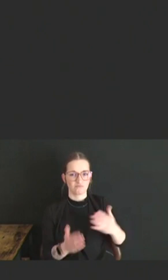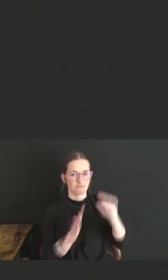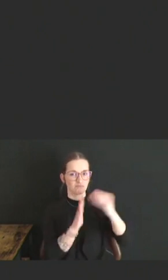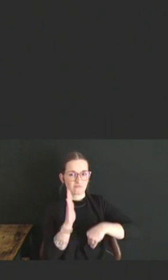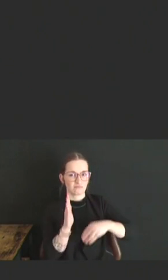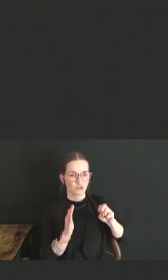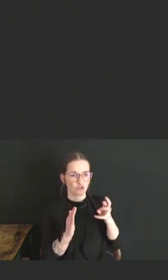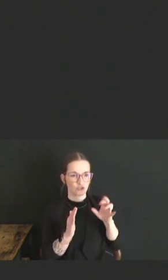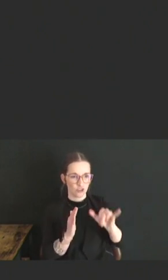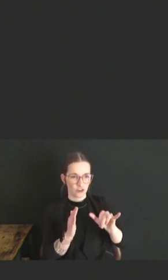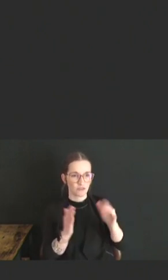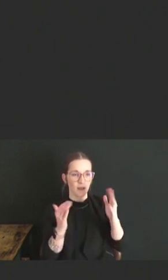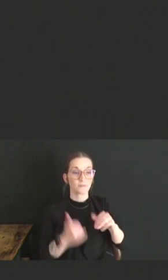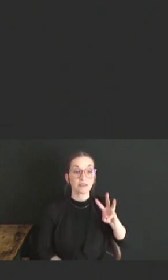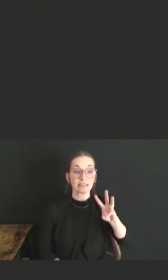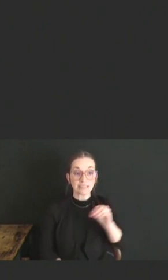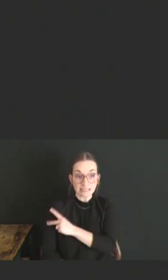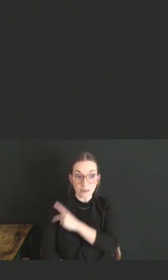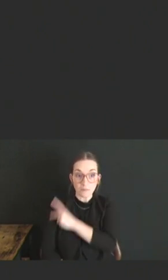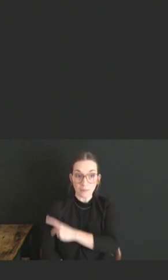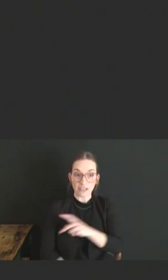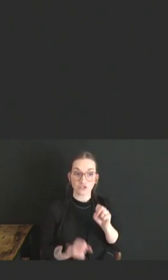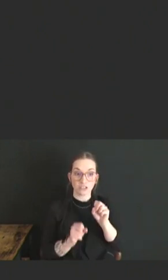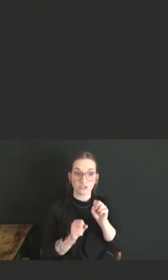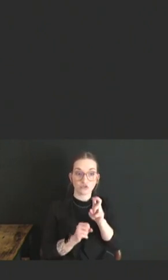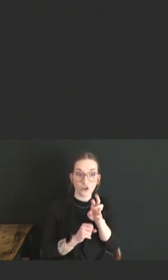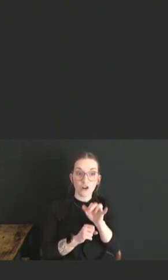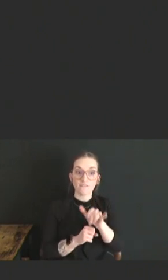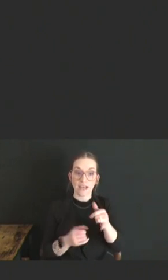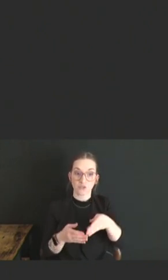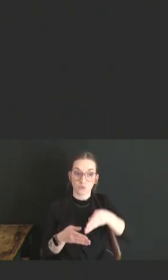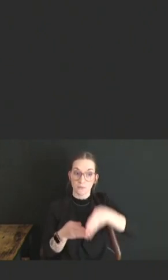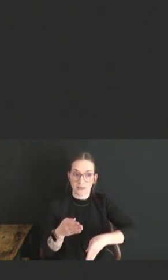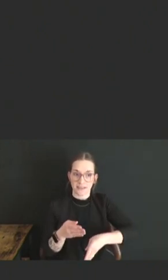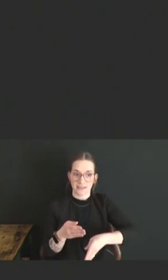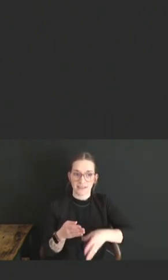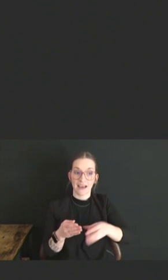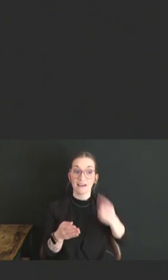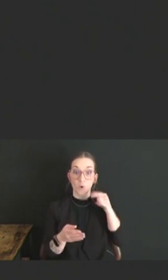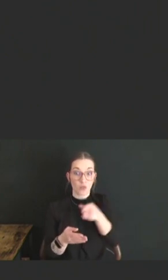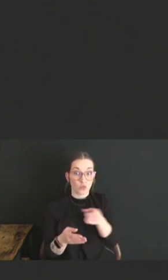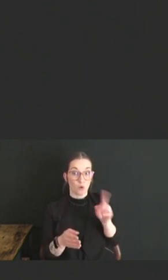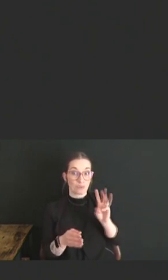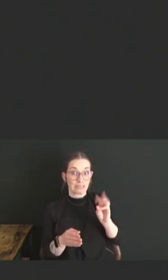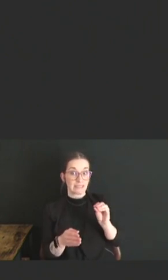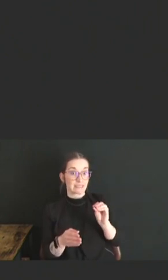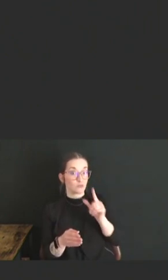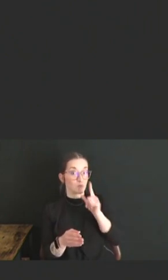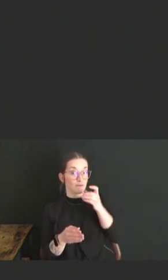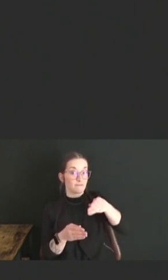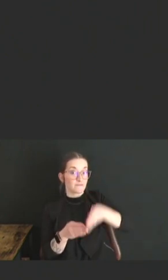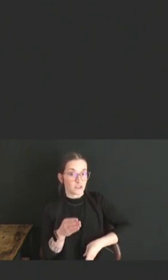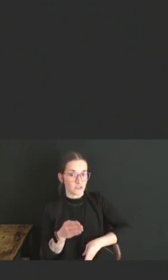and for those 60 patients interviewed, the median interval from myocarditis onset to the